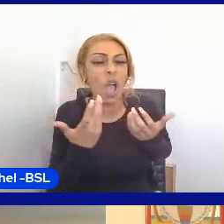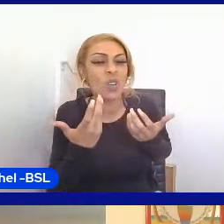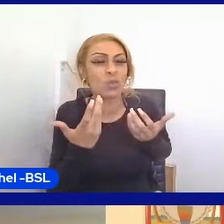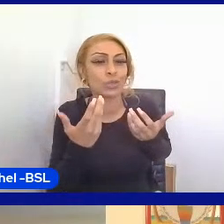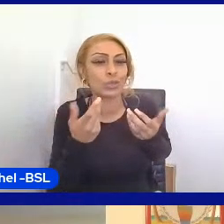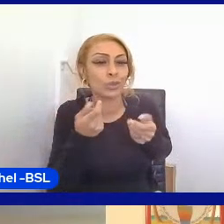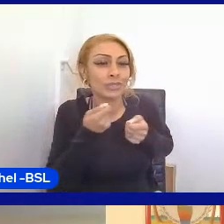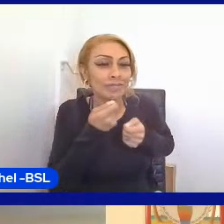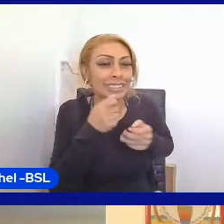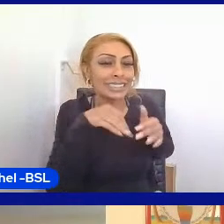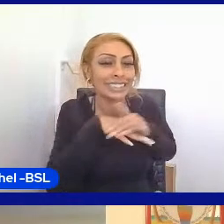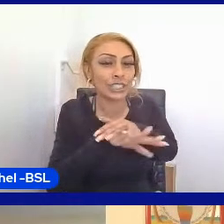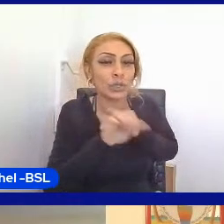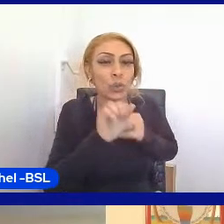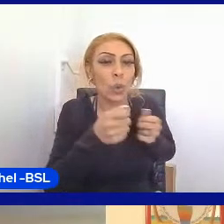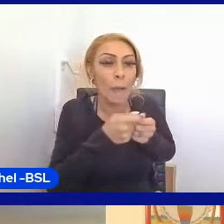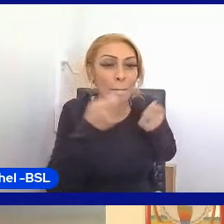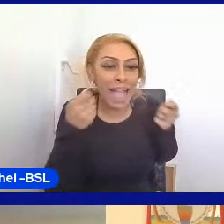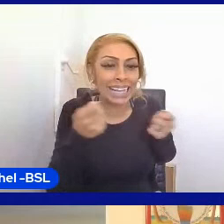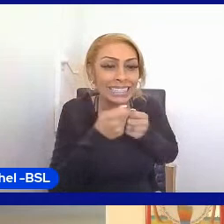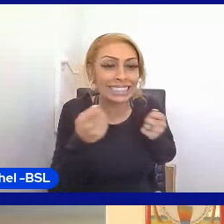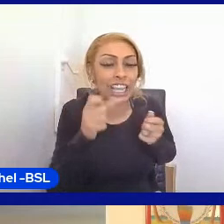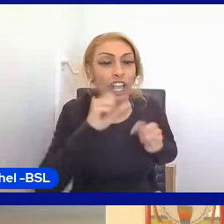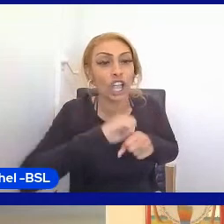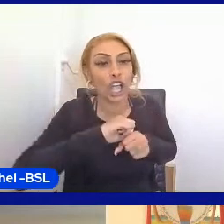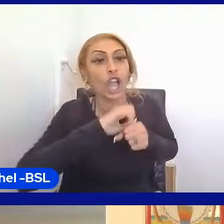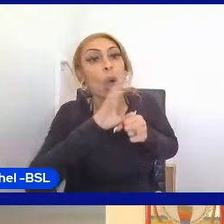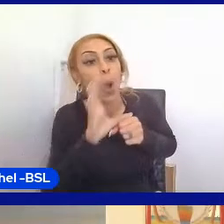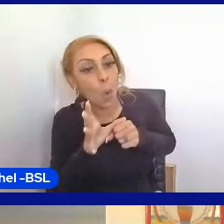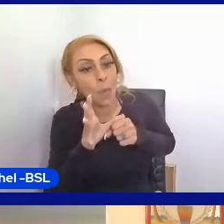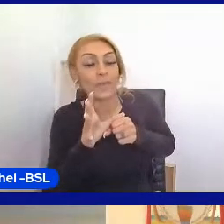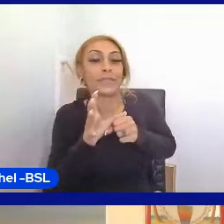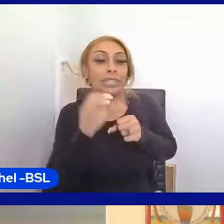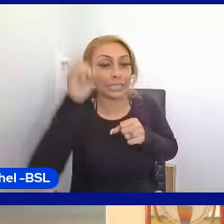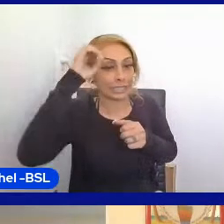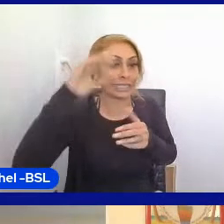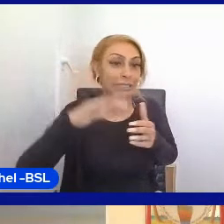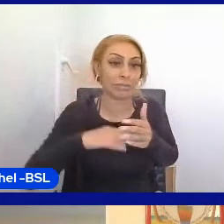So very excited to see that when it comes out. It is an immense project.